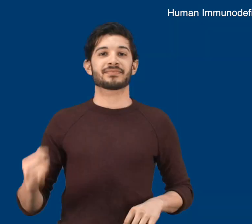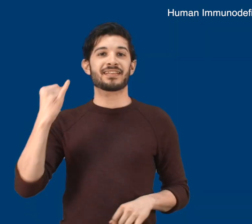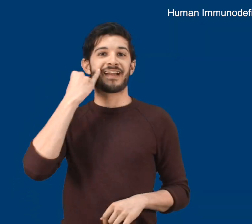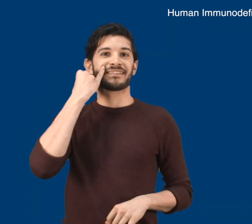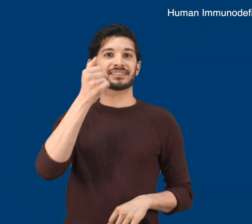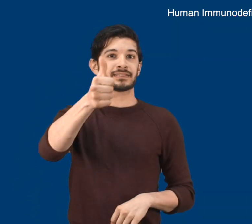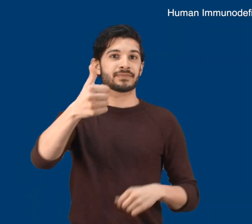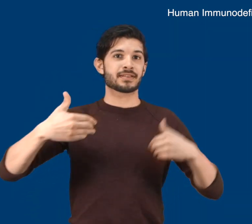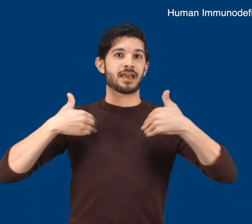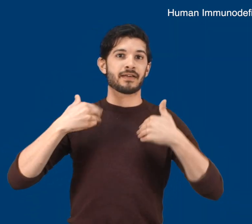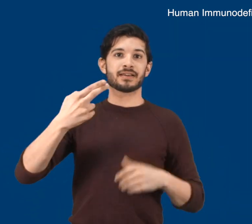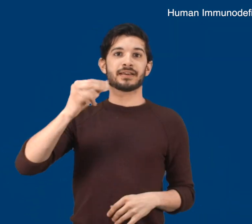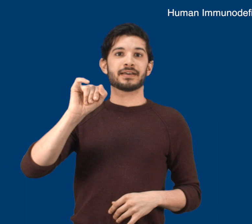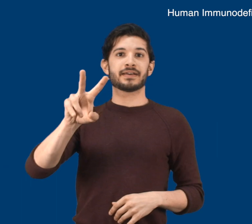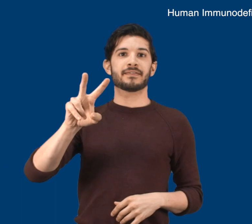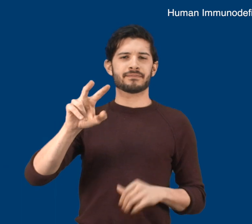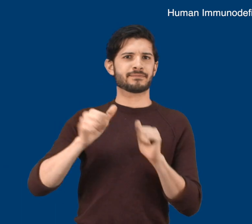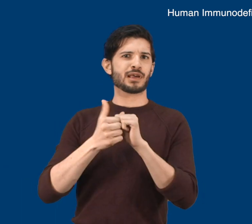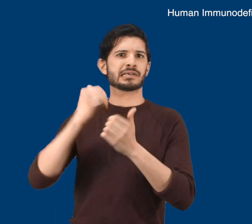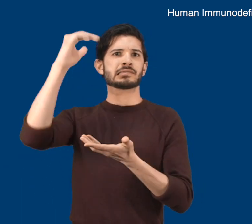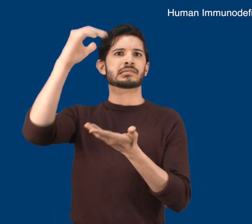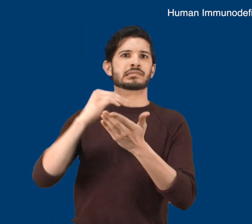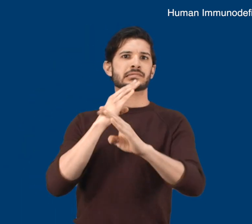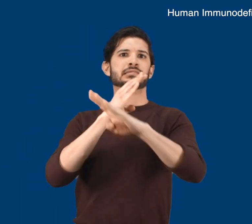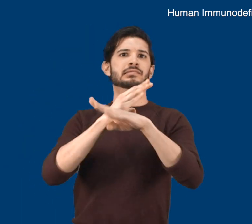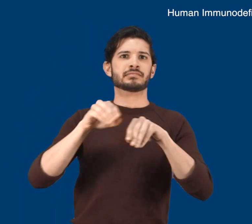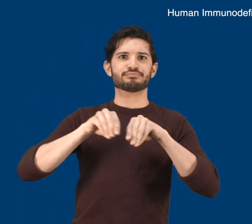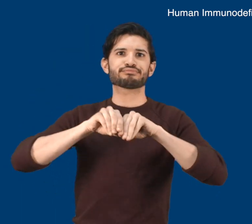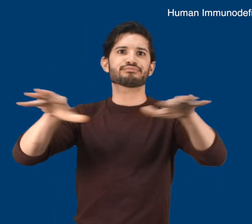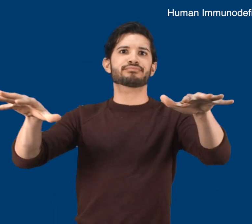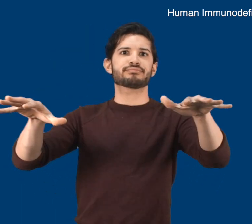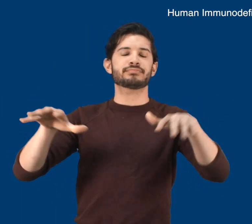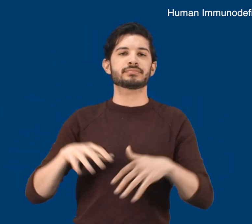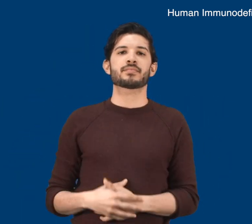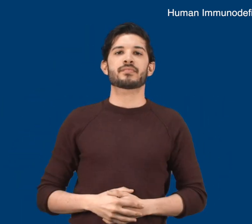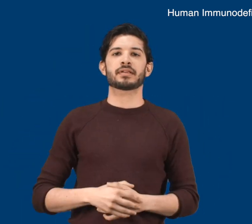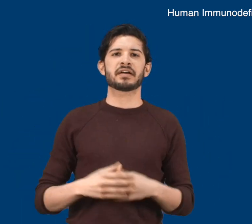If you have HIV, there are few ways you could do to prevent from giving other people HIV.